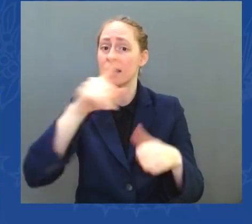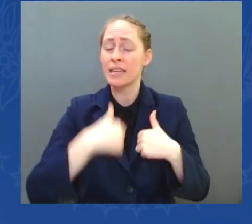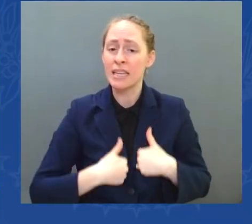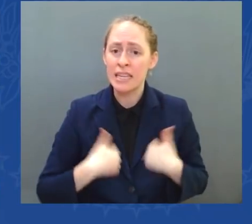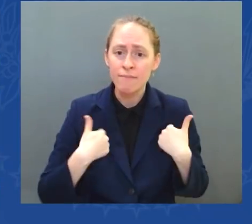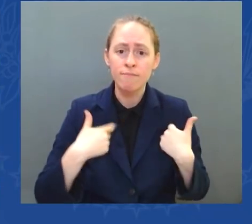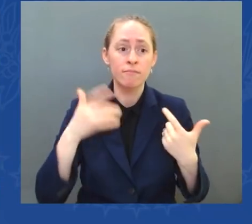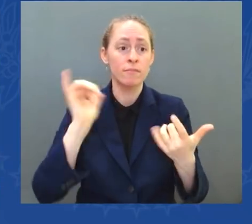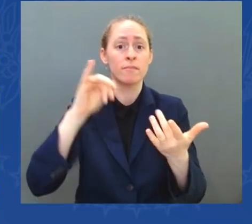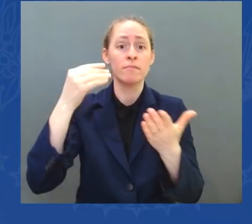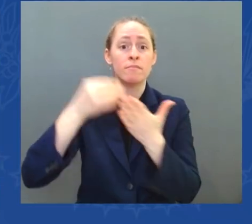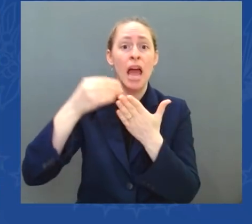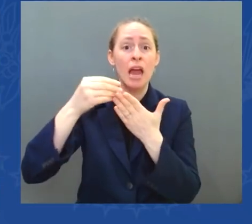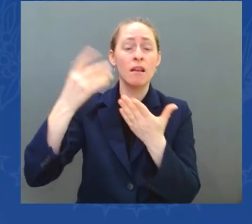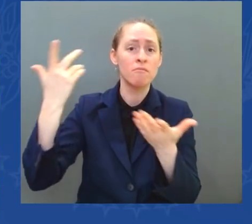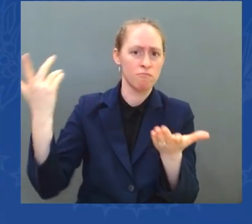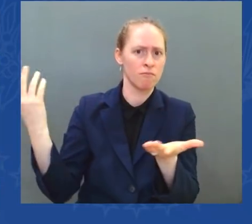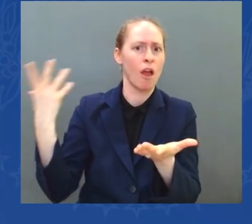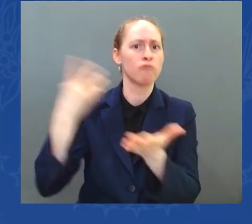And look, you can cheer. It's all right.